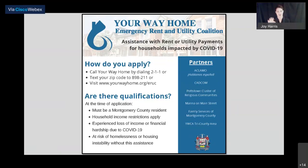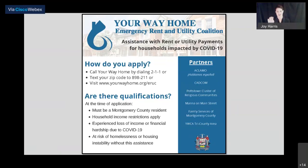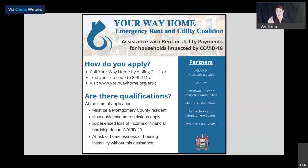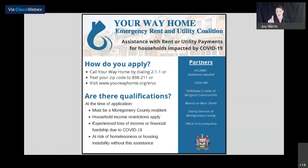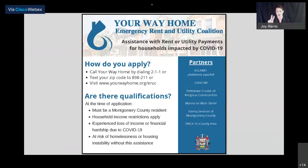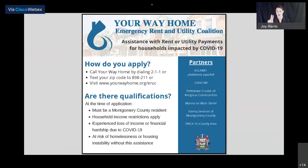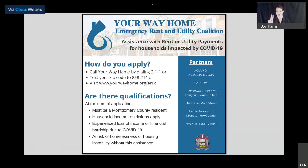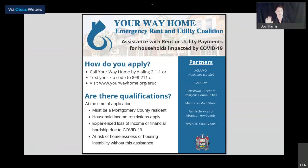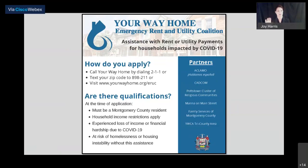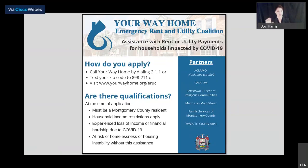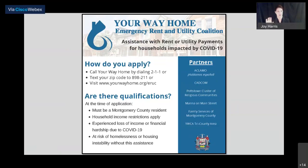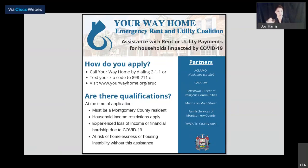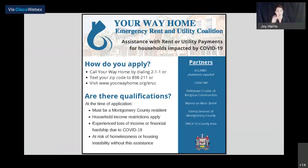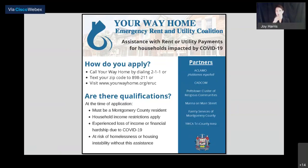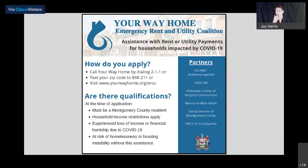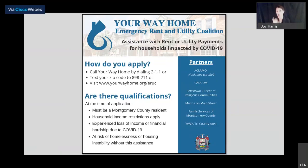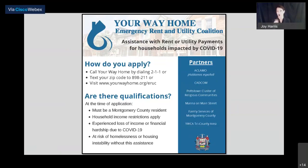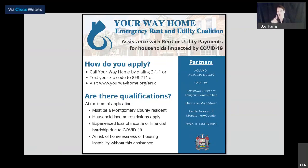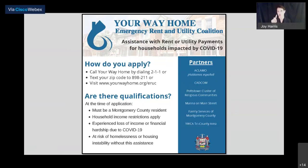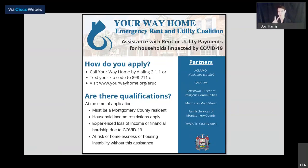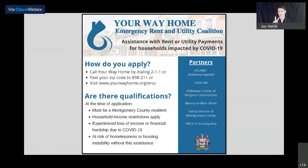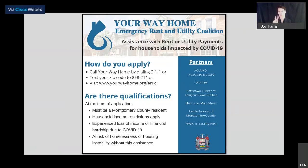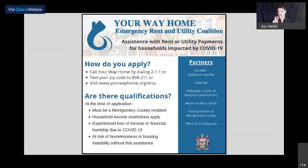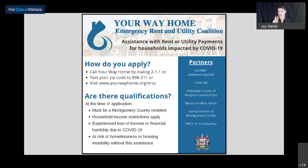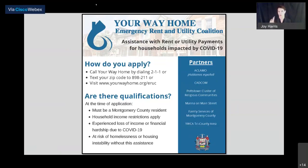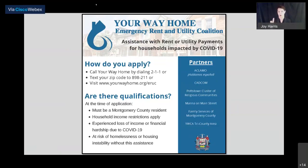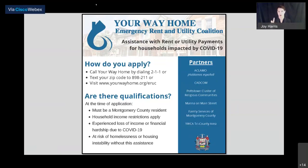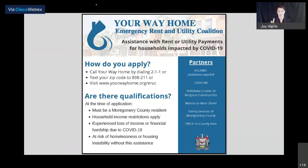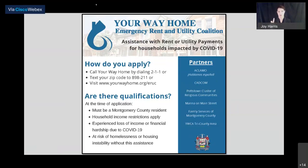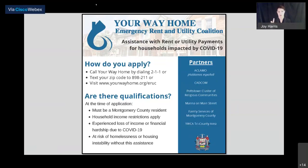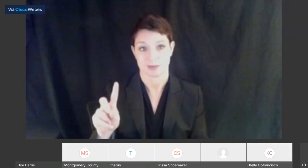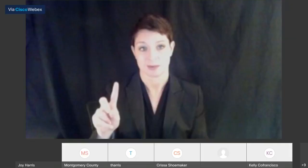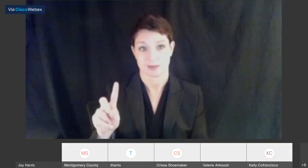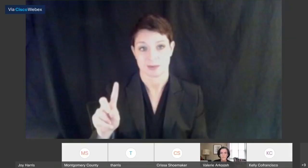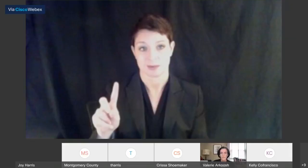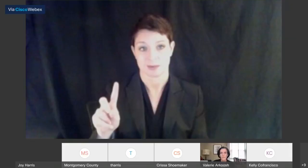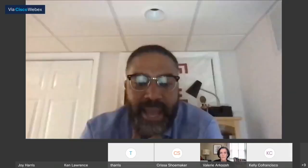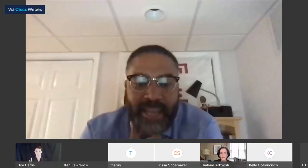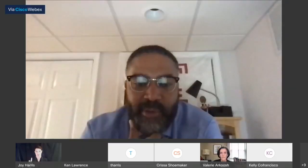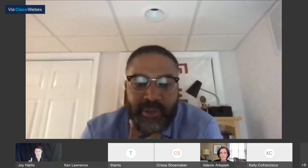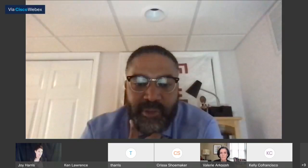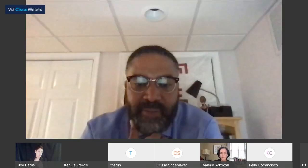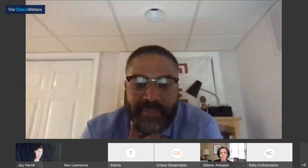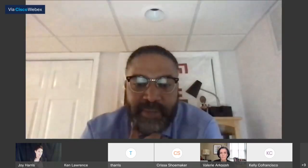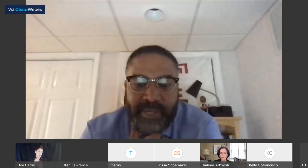you can call 2-1-1, as I mentioned, for more details. Anyone who lives in Montgomery